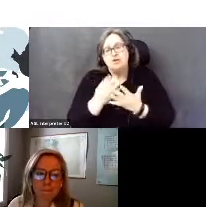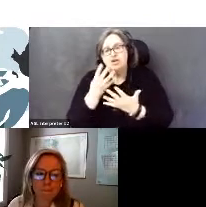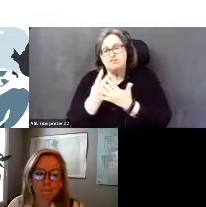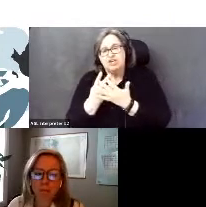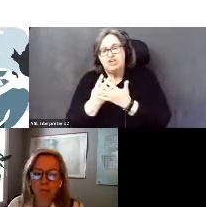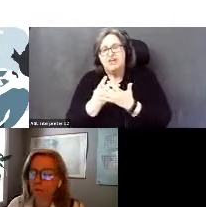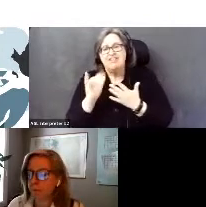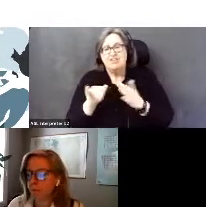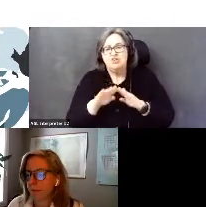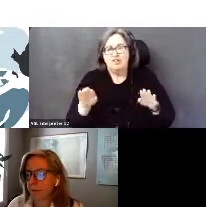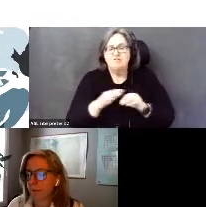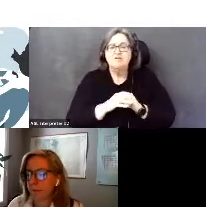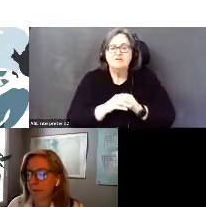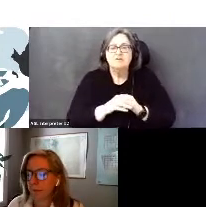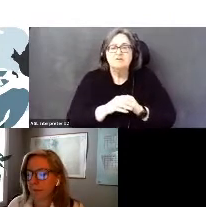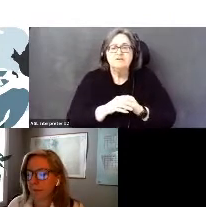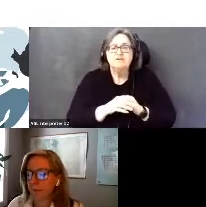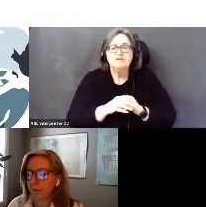this level is trying to identify